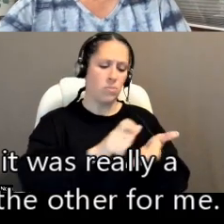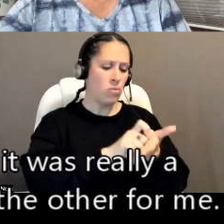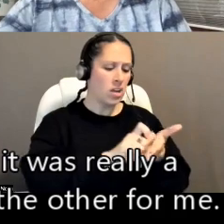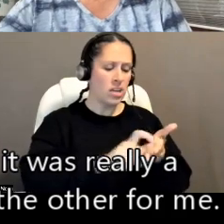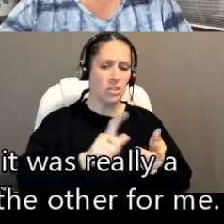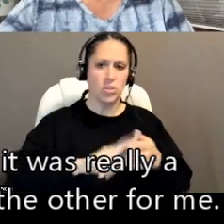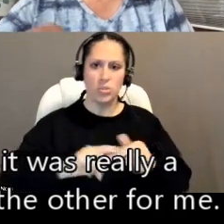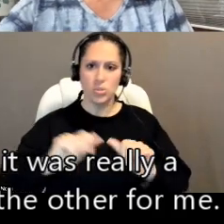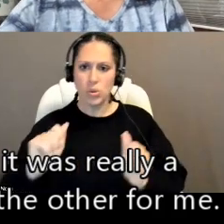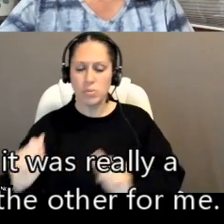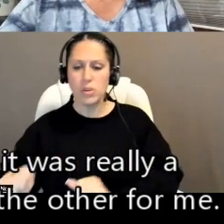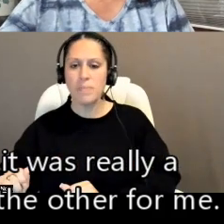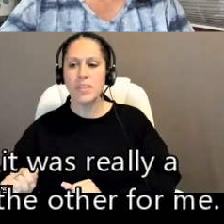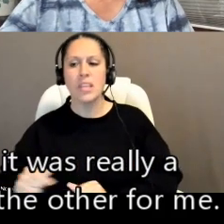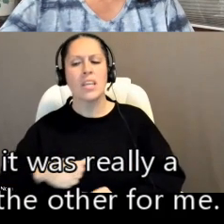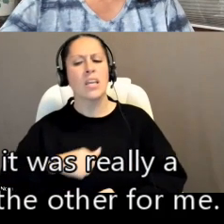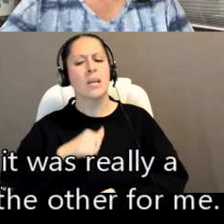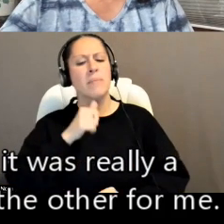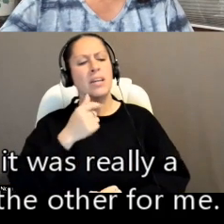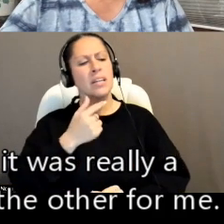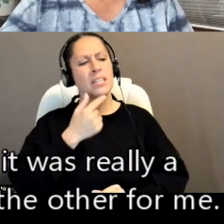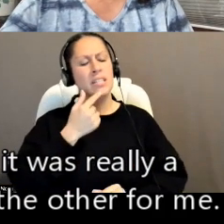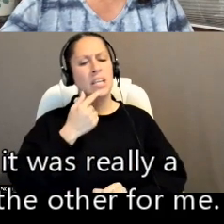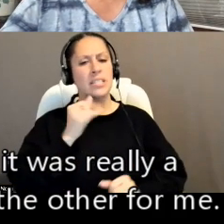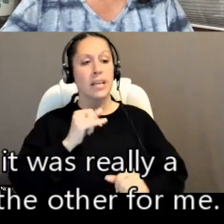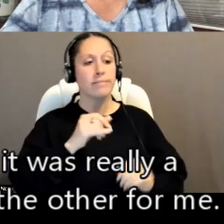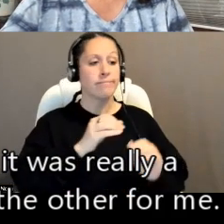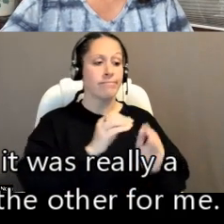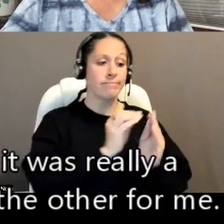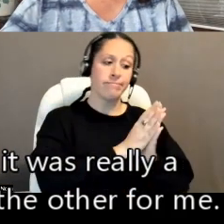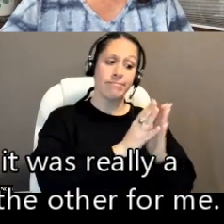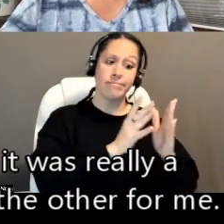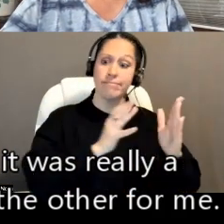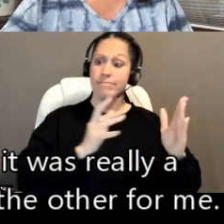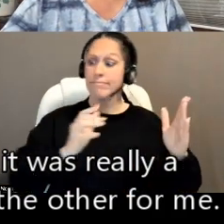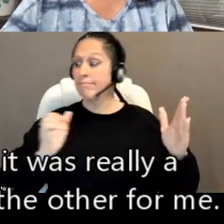Um, I wouldn't say that it was really a linear, like from one to the other, for me.